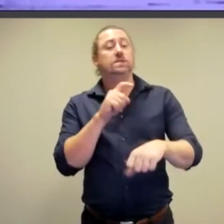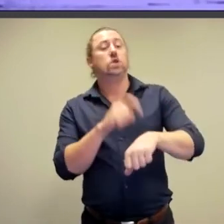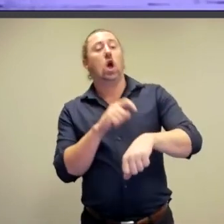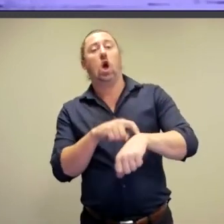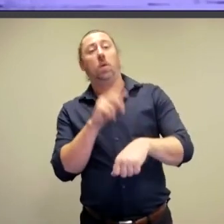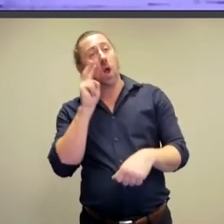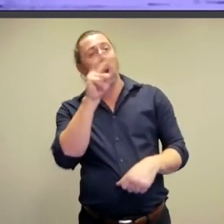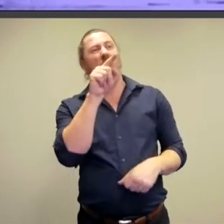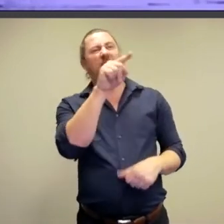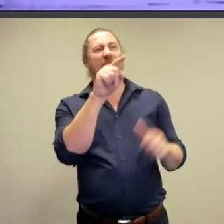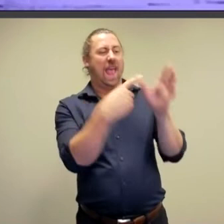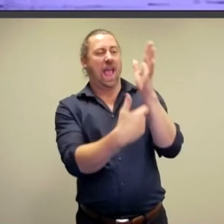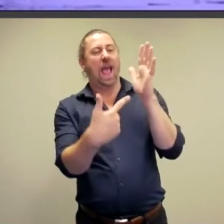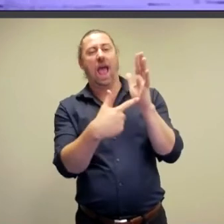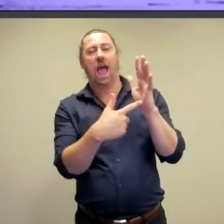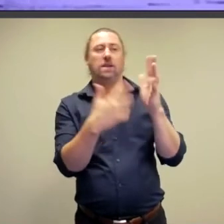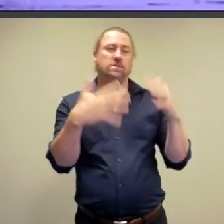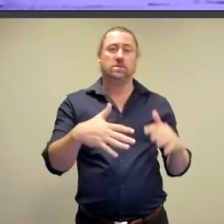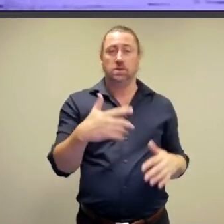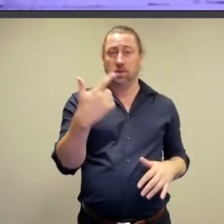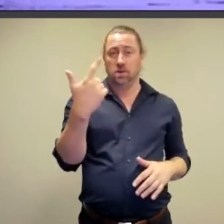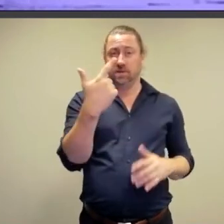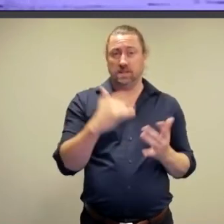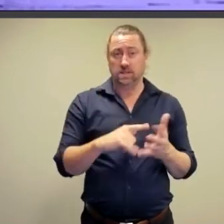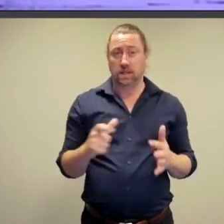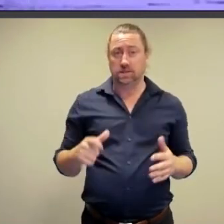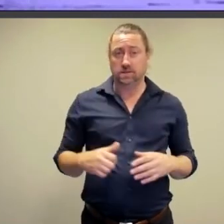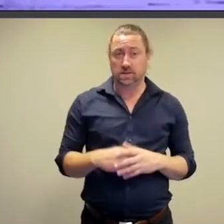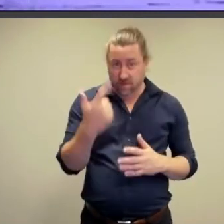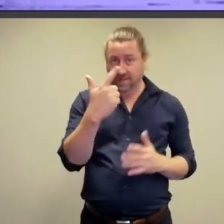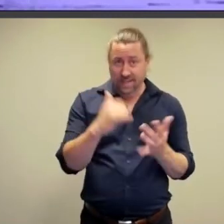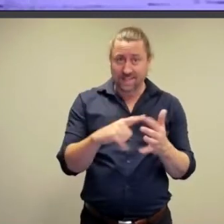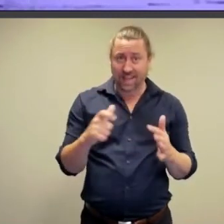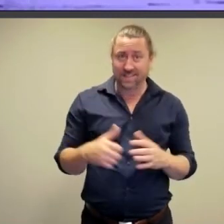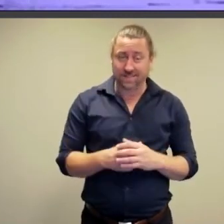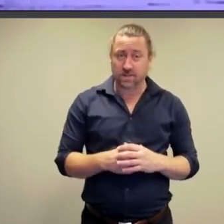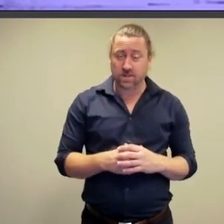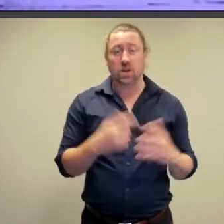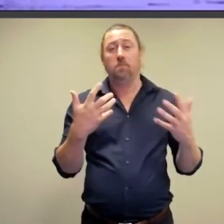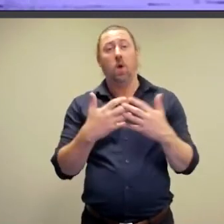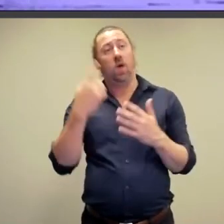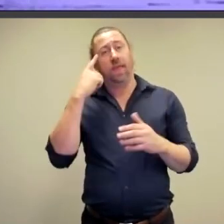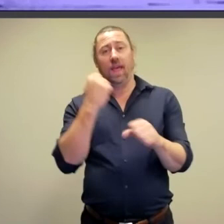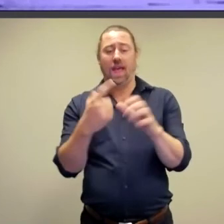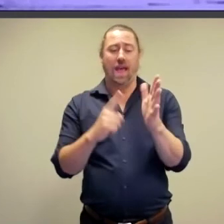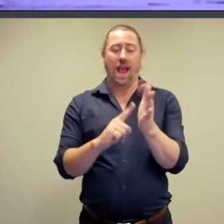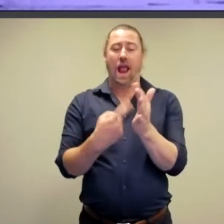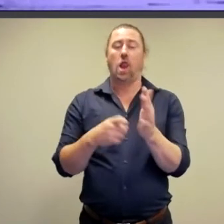artwork is 17 seconds. So I think most of us